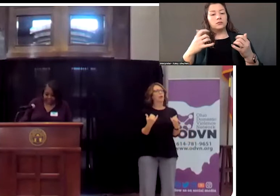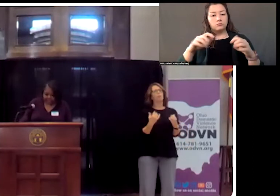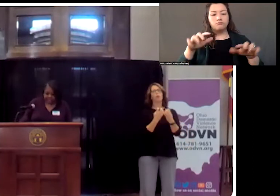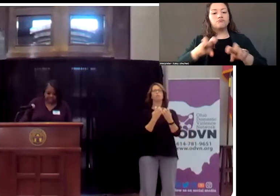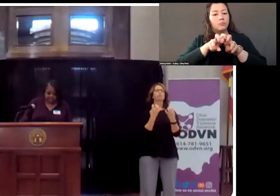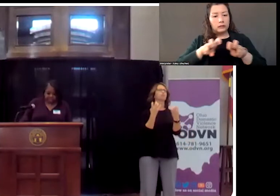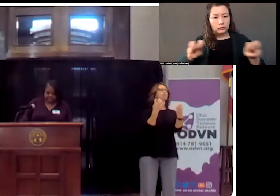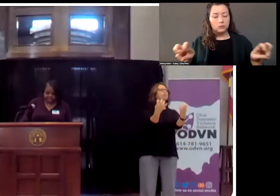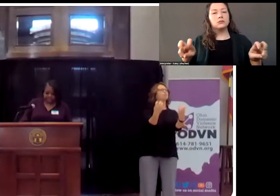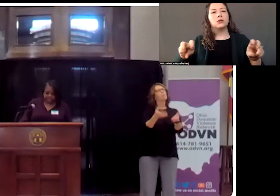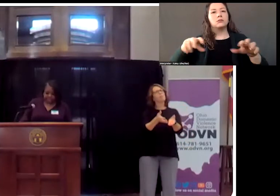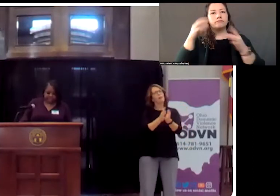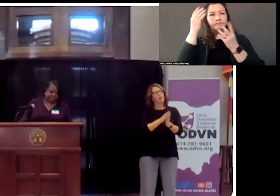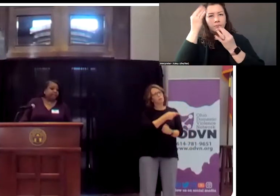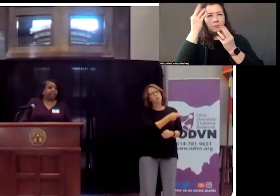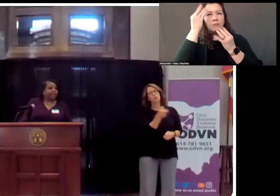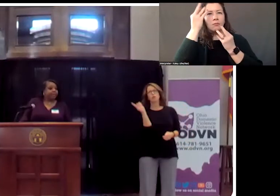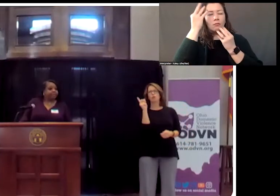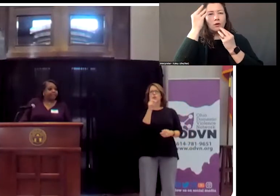you take a moment and think back with me.